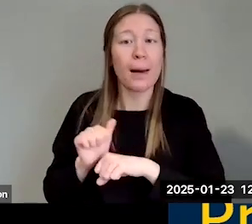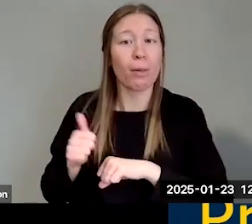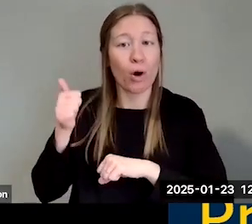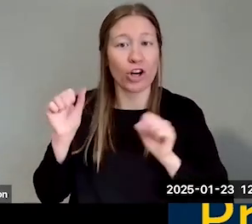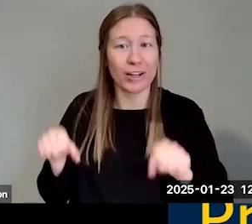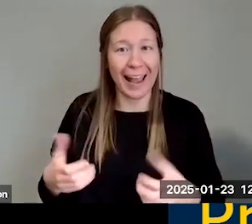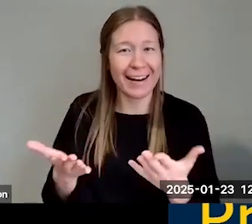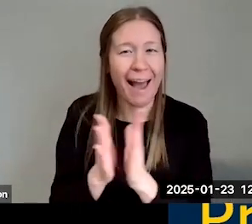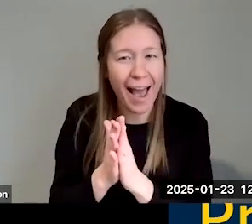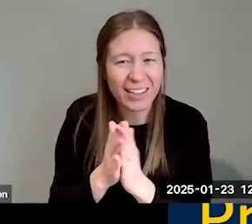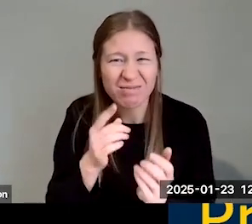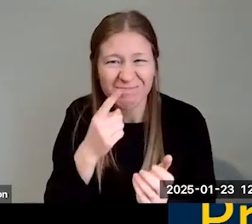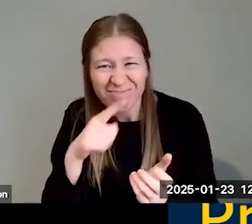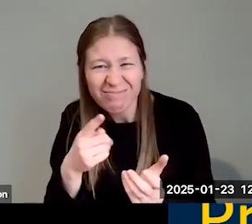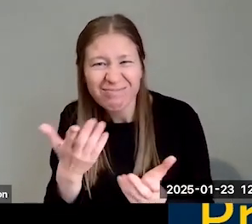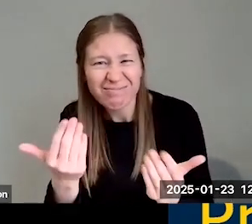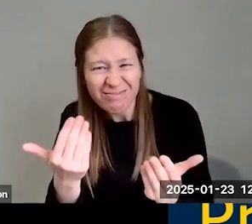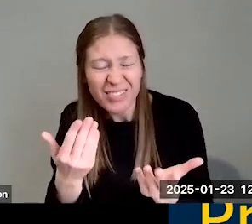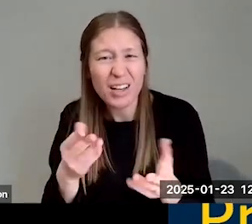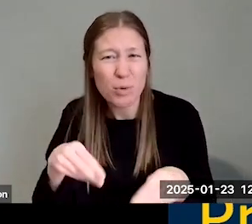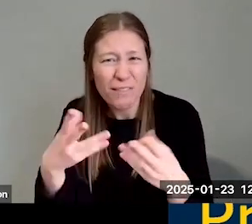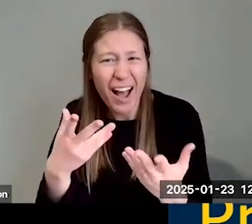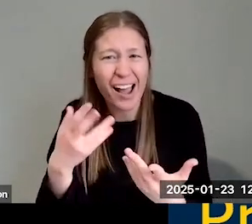for reasonable documentation about their disability.